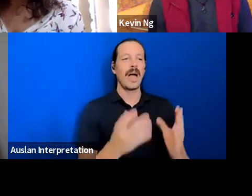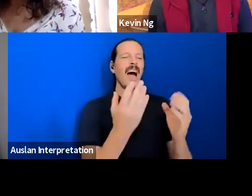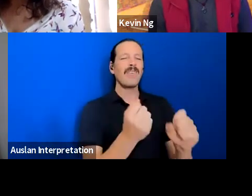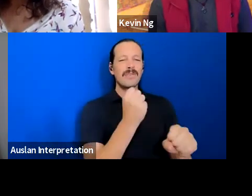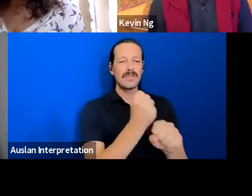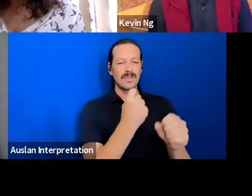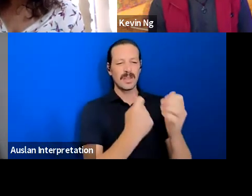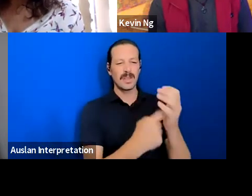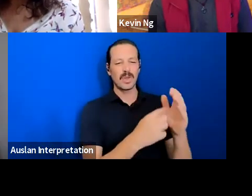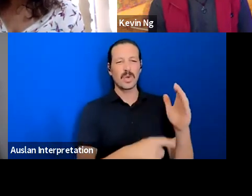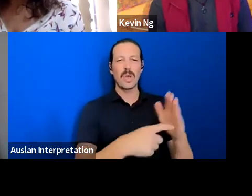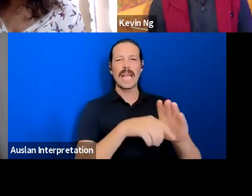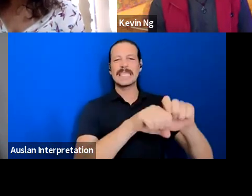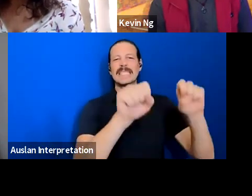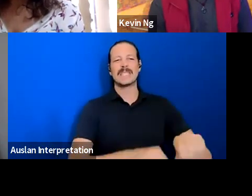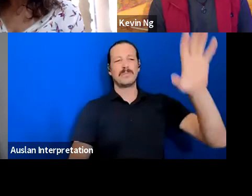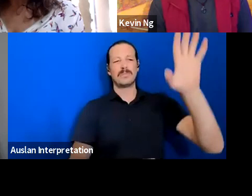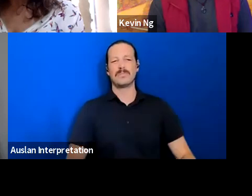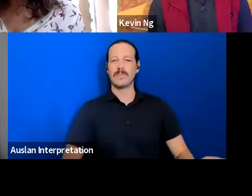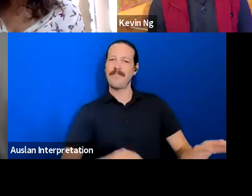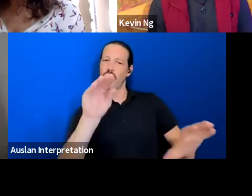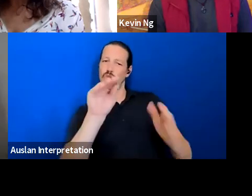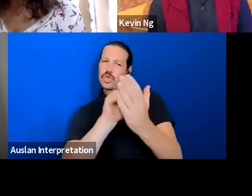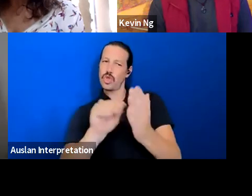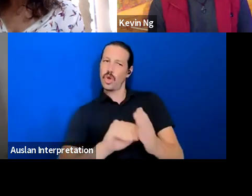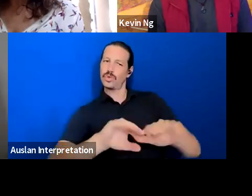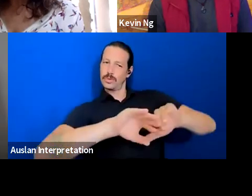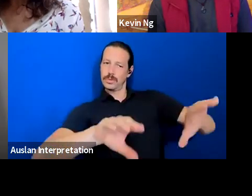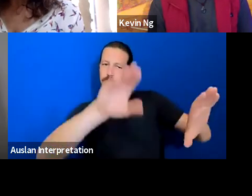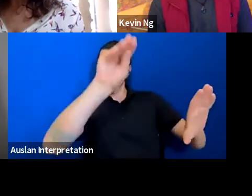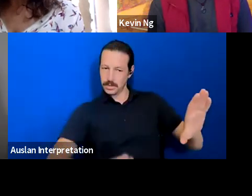you're in the meeting you can go which one was this again? And go back and look at your notes